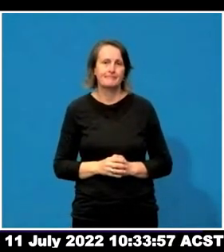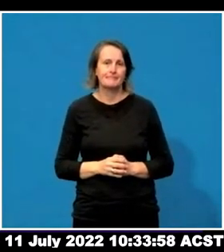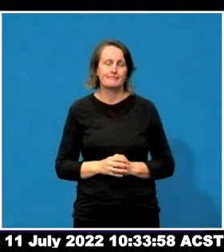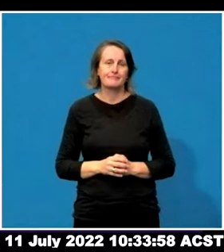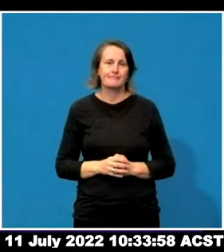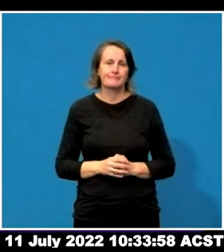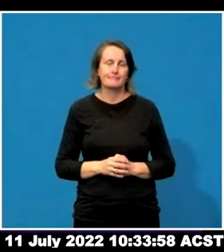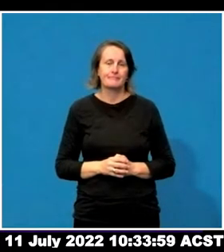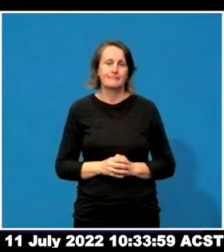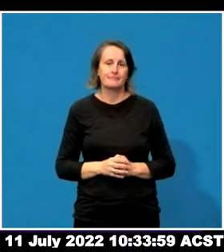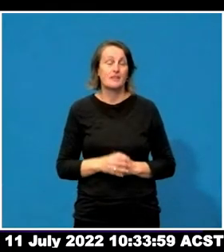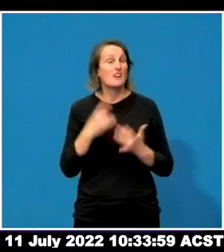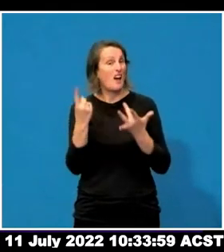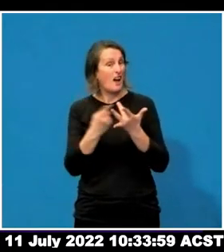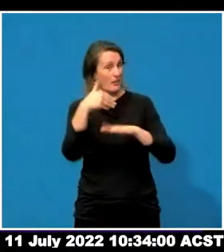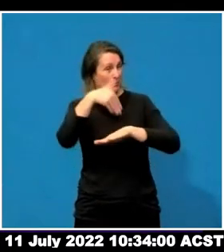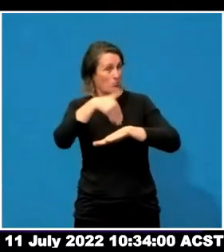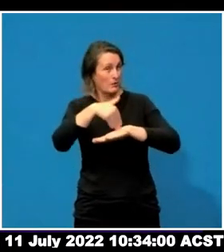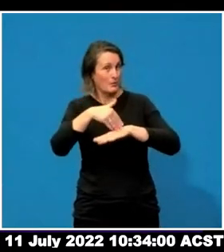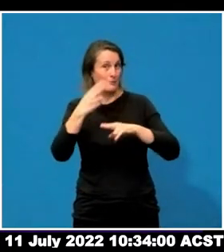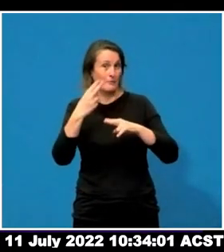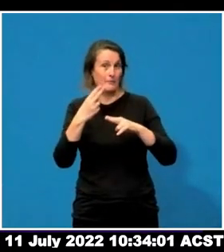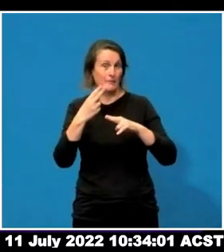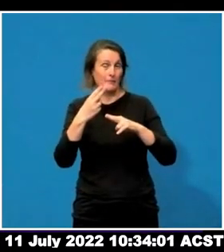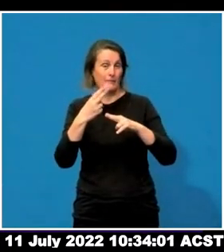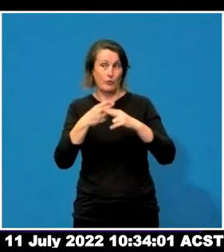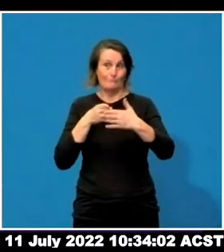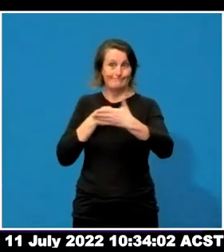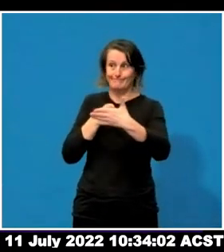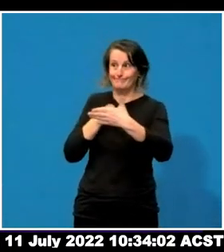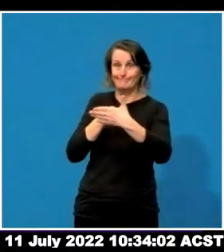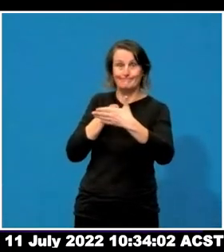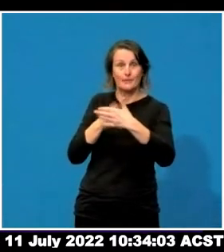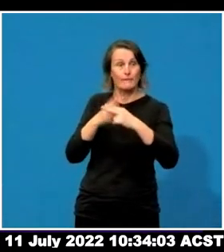The third issue identified by Ms Turner are the difficulties facing First Nations people